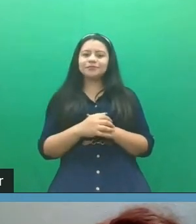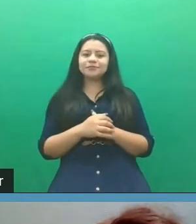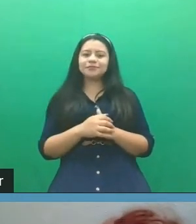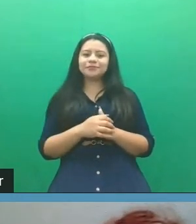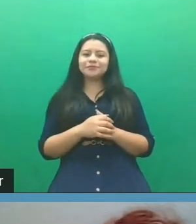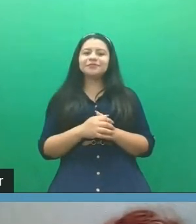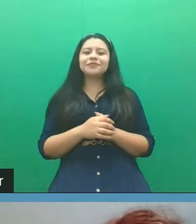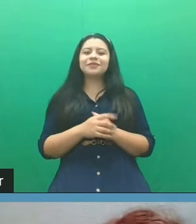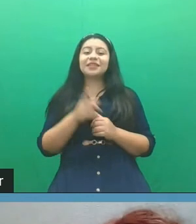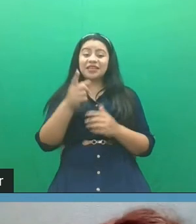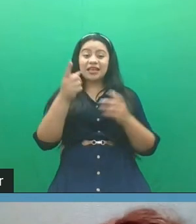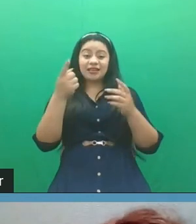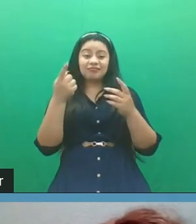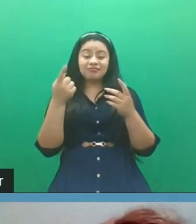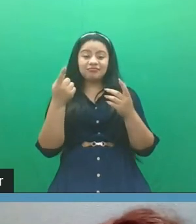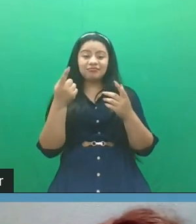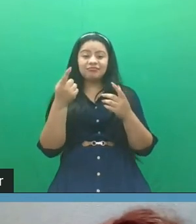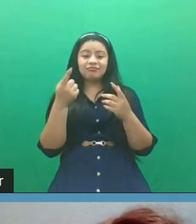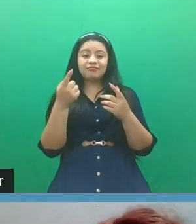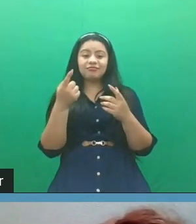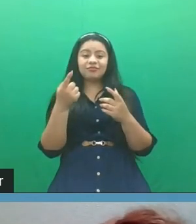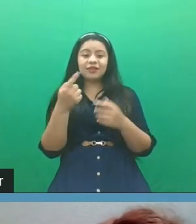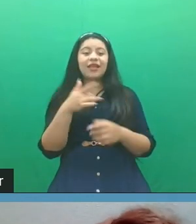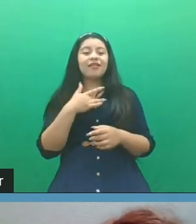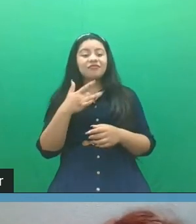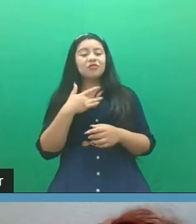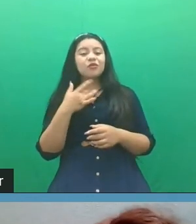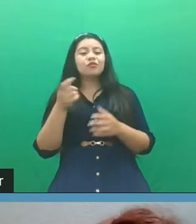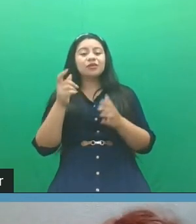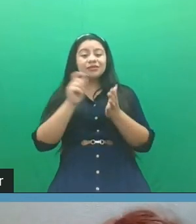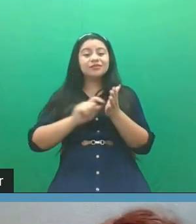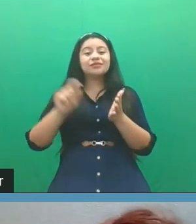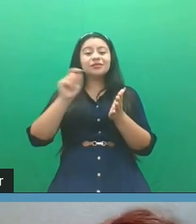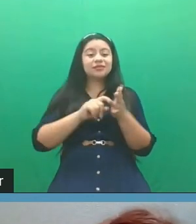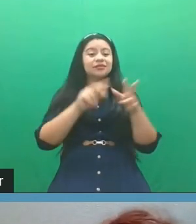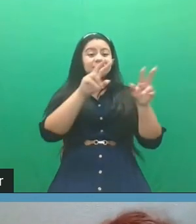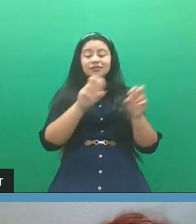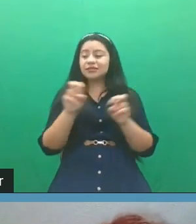more efficient? I feel like we do a lot of rewriting and copying and pasting between images